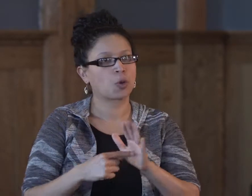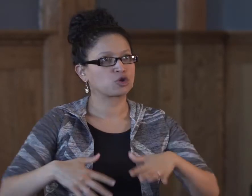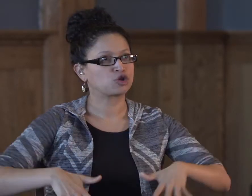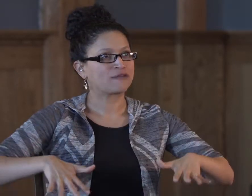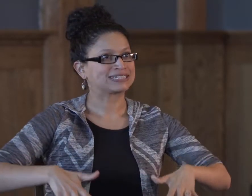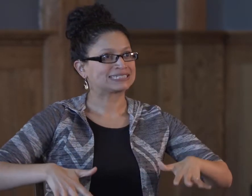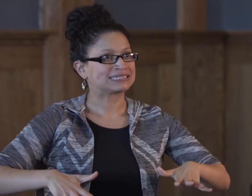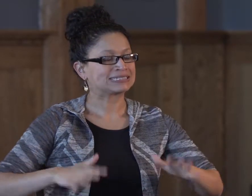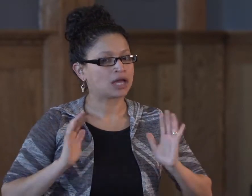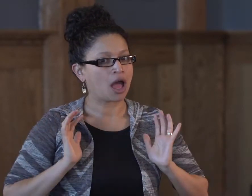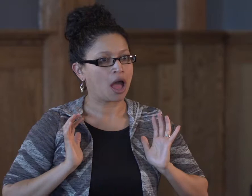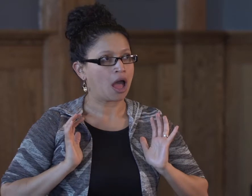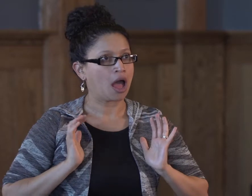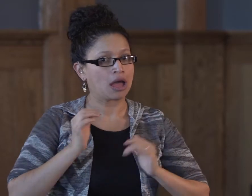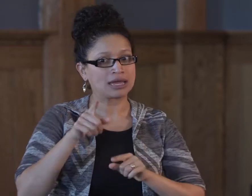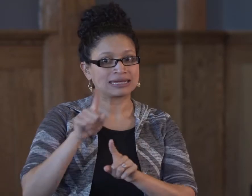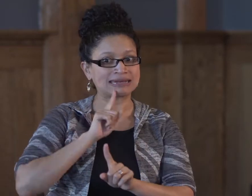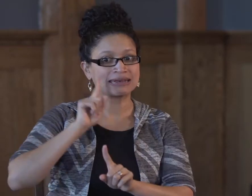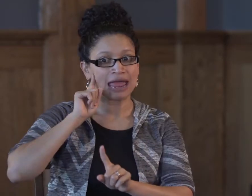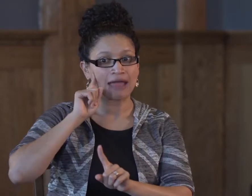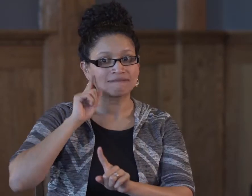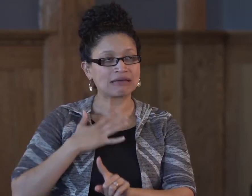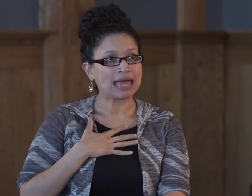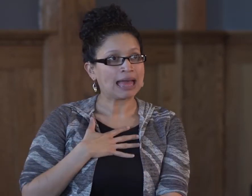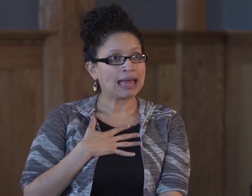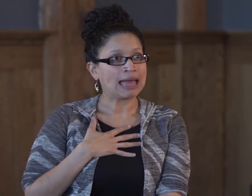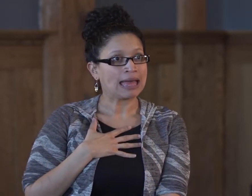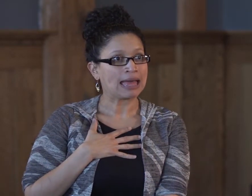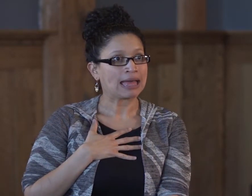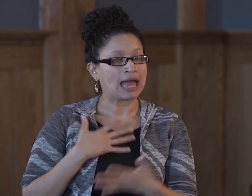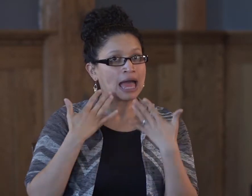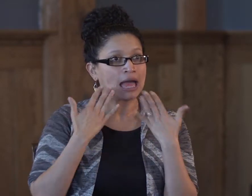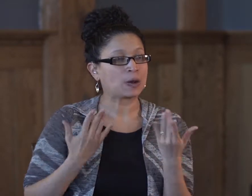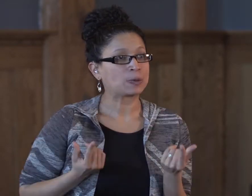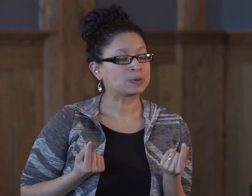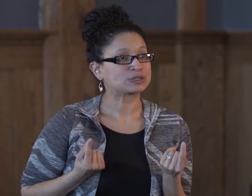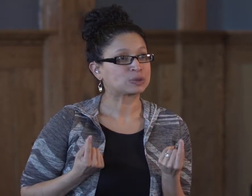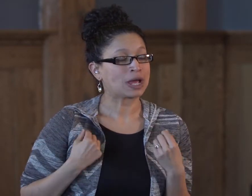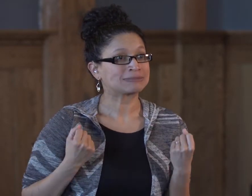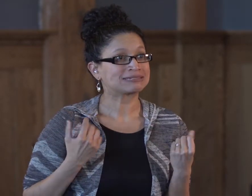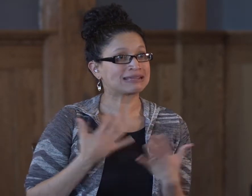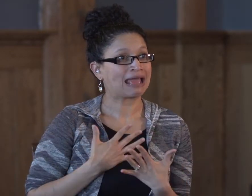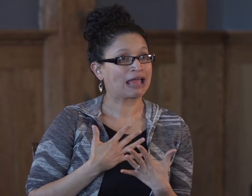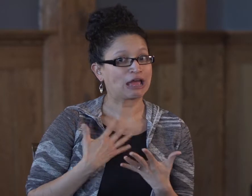is achieved. Show compassion. A Deaf victim may be anxious and unable to communicate clearly.